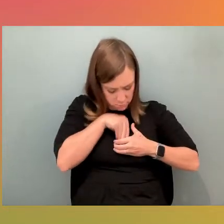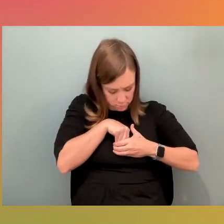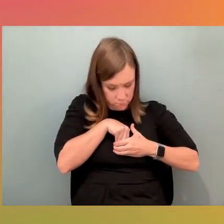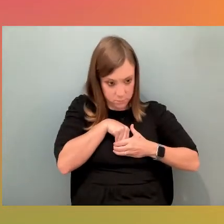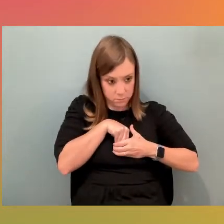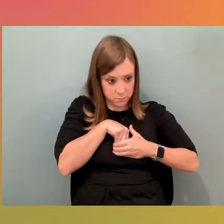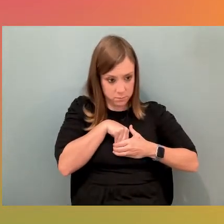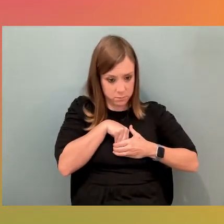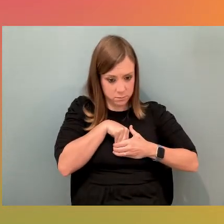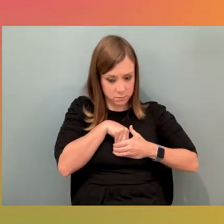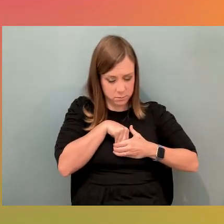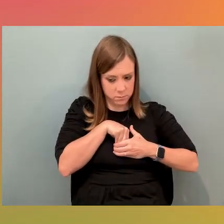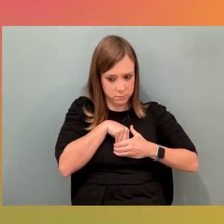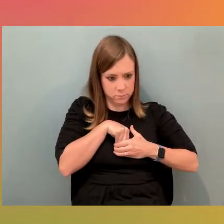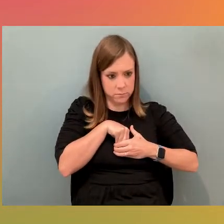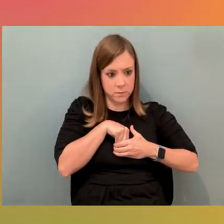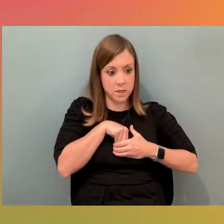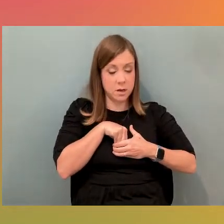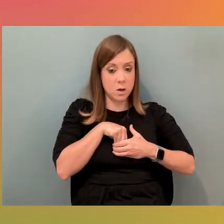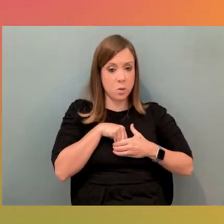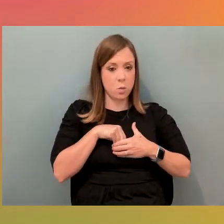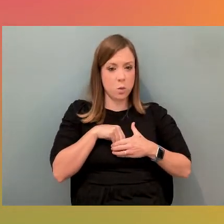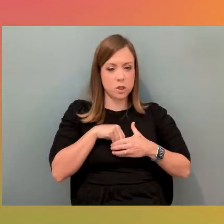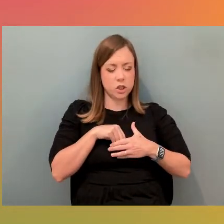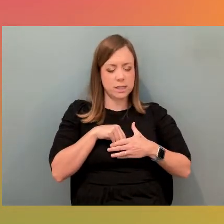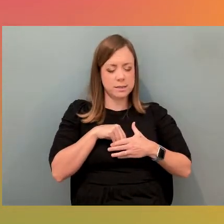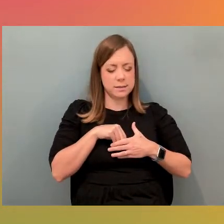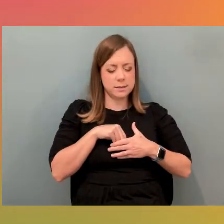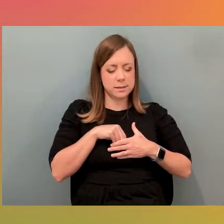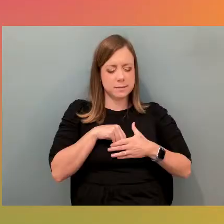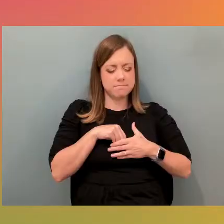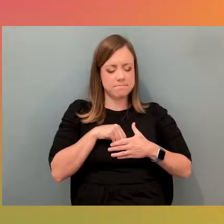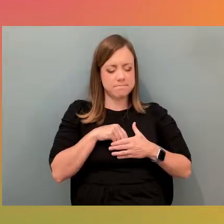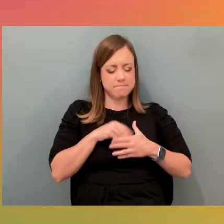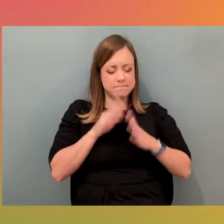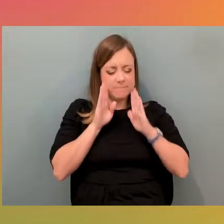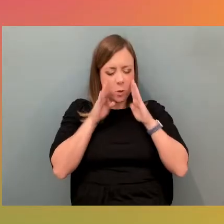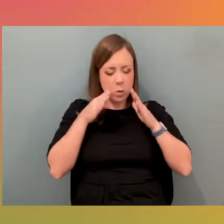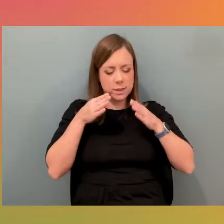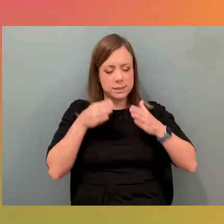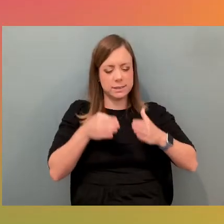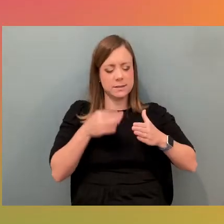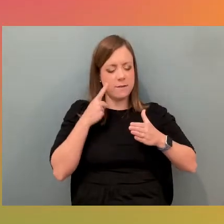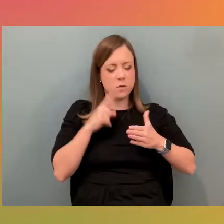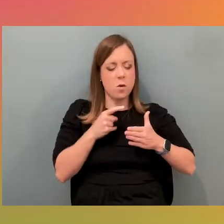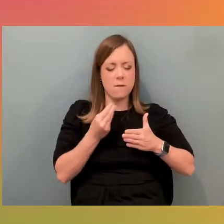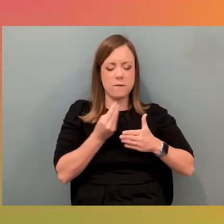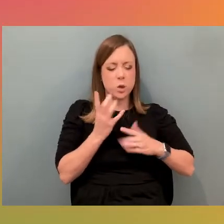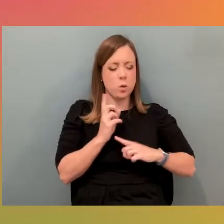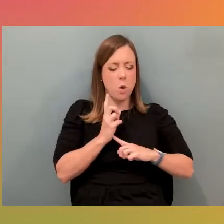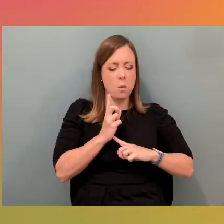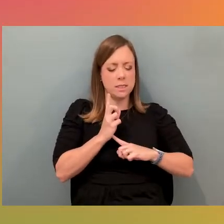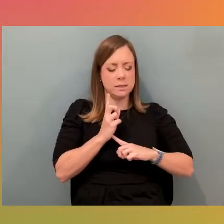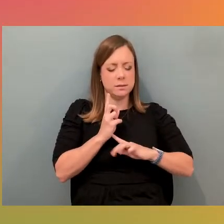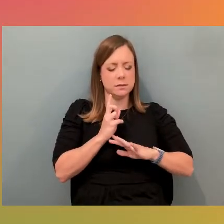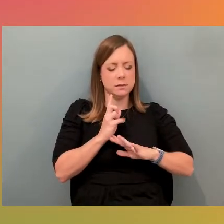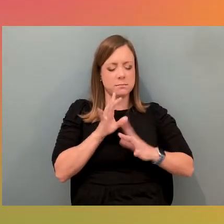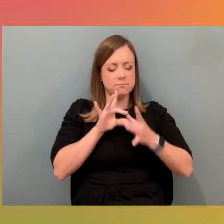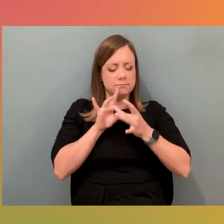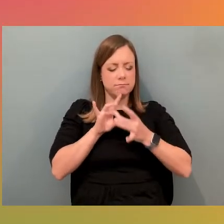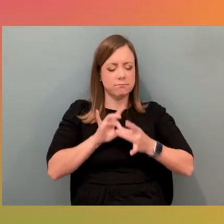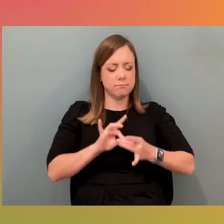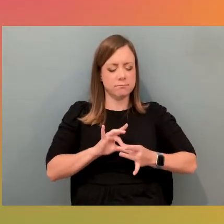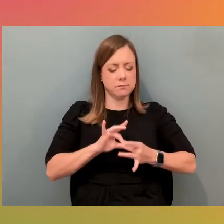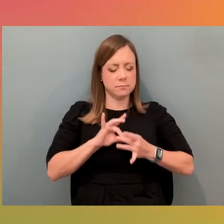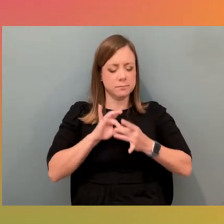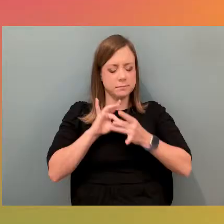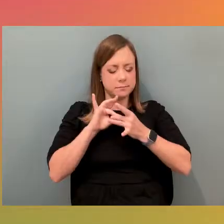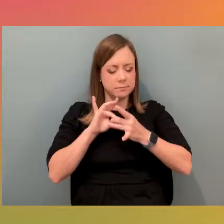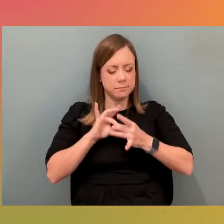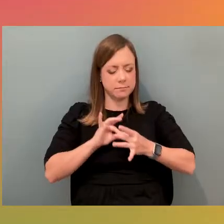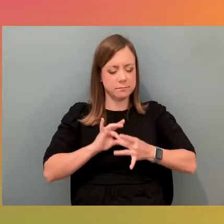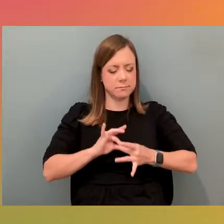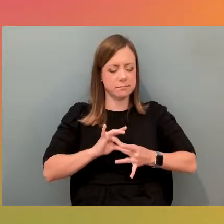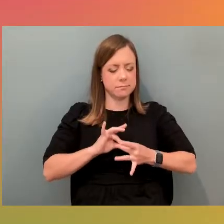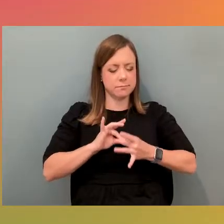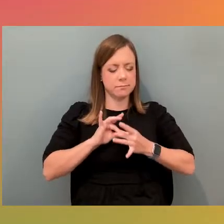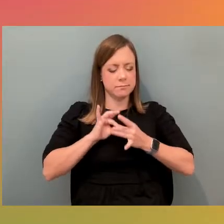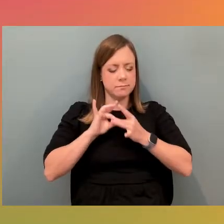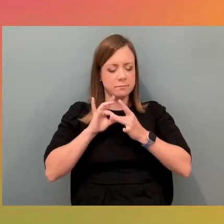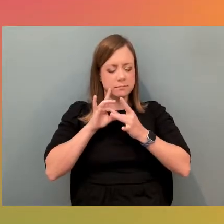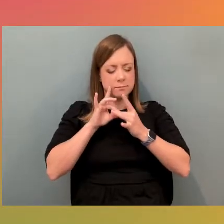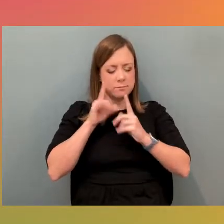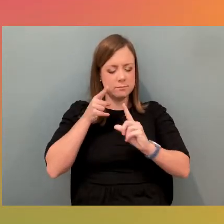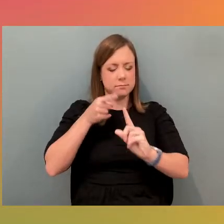YOU NEED.